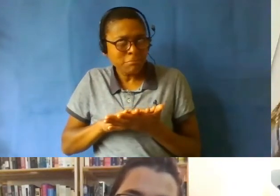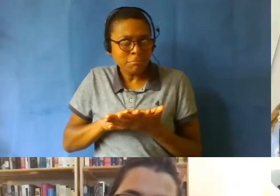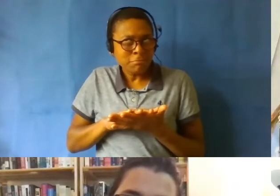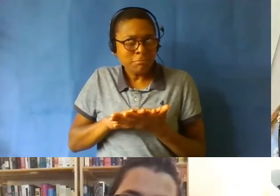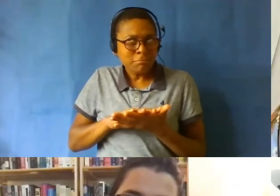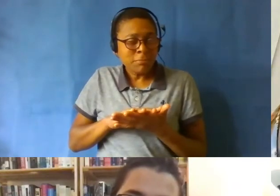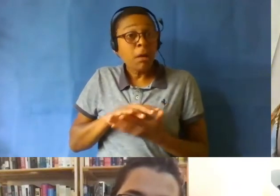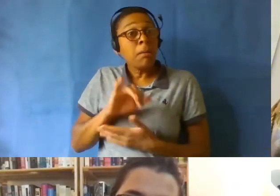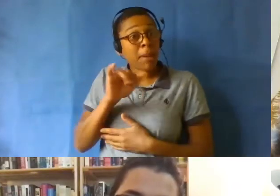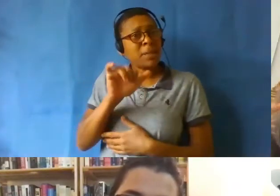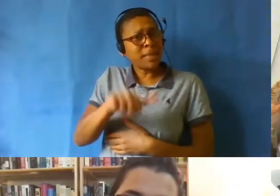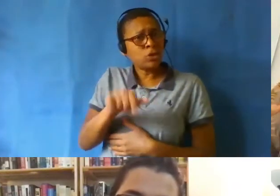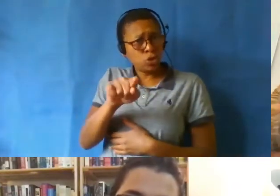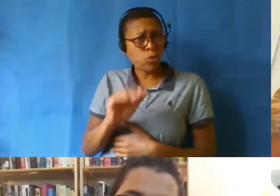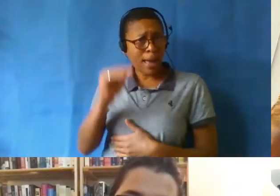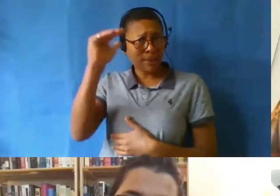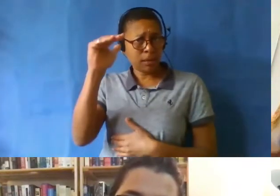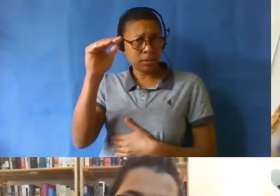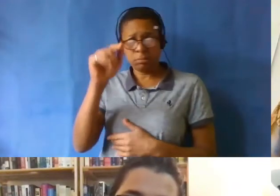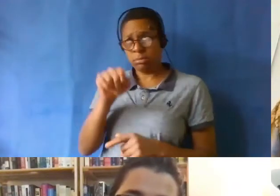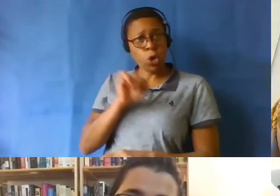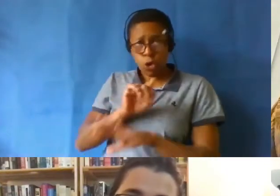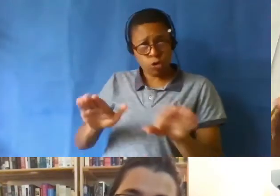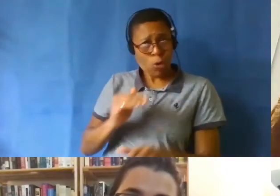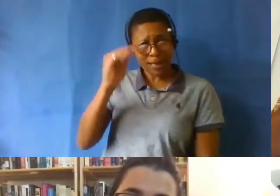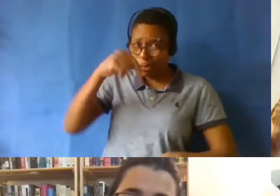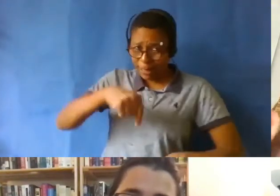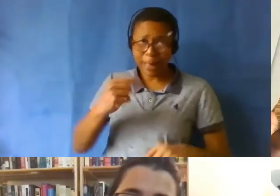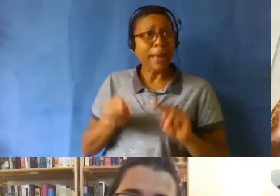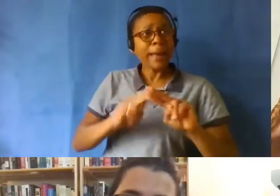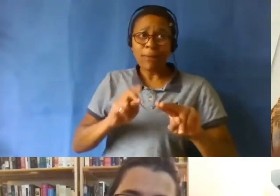adult in this home you're still not an adult so you know finding that and then being